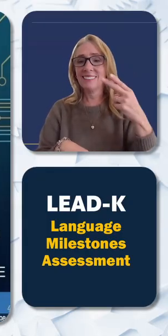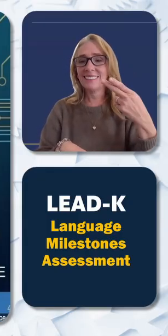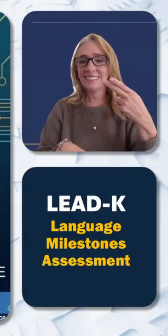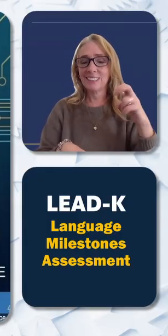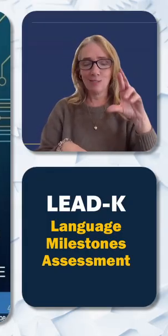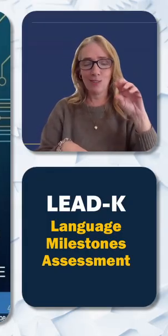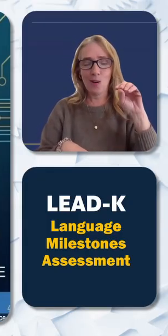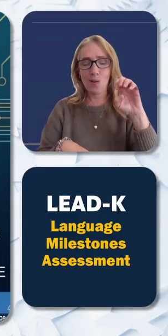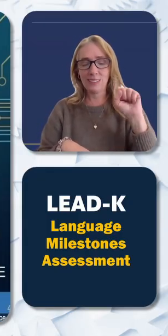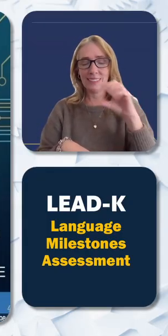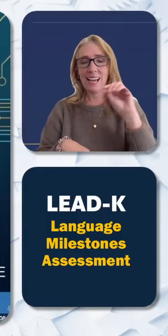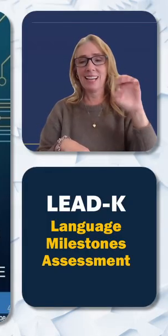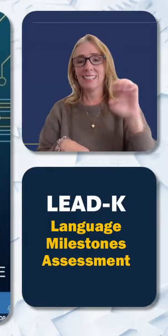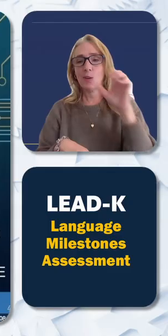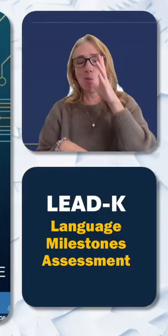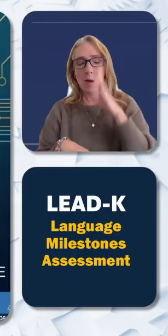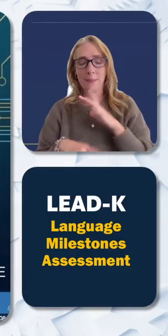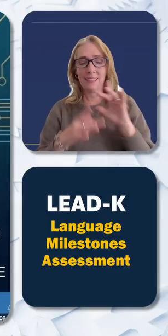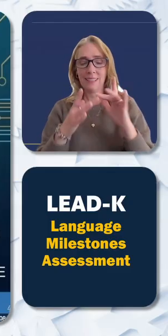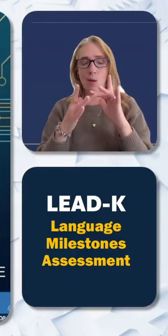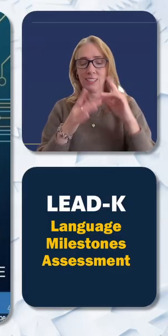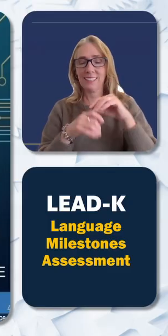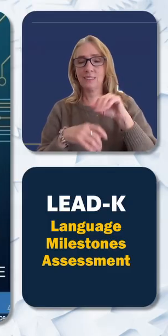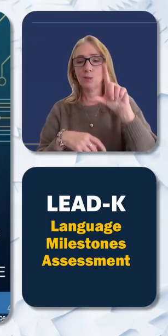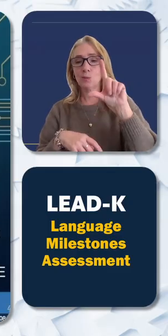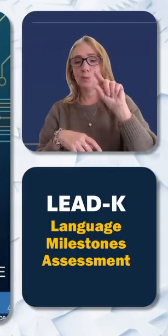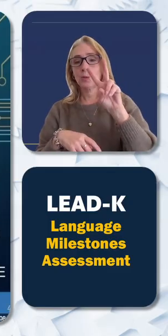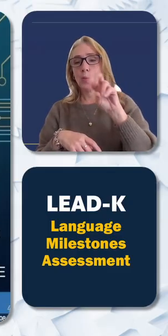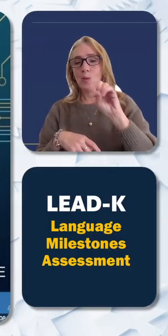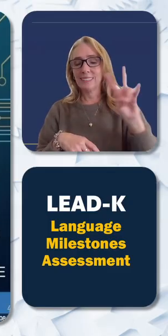Julie was honored by CNN Heroes and eWomen's